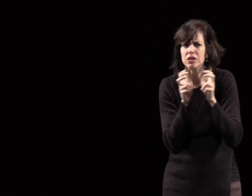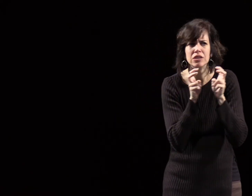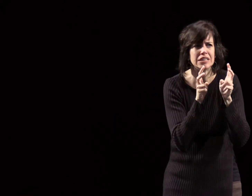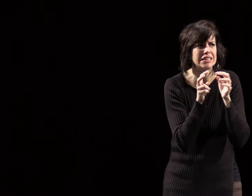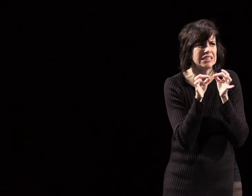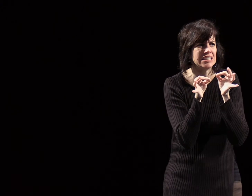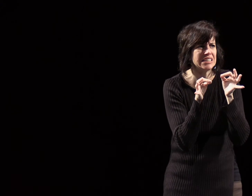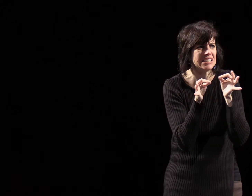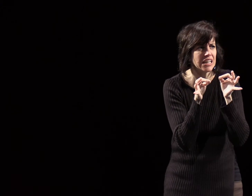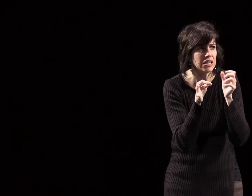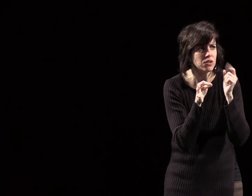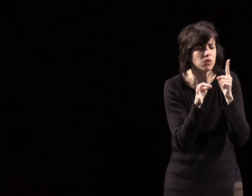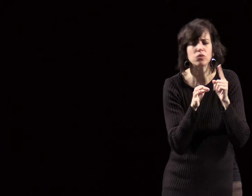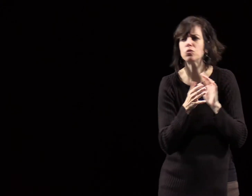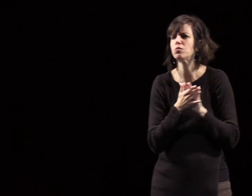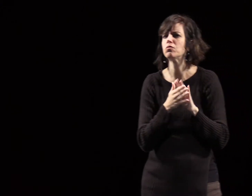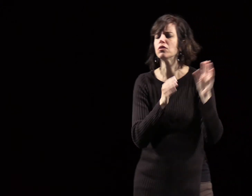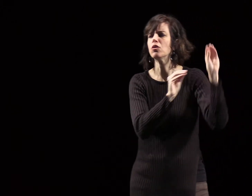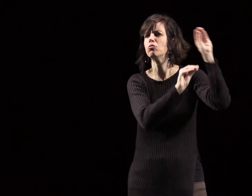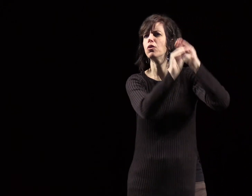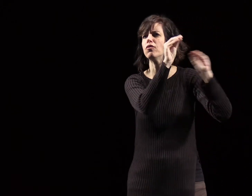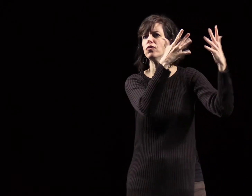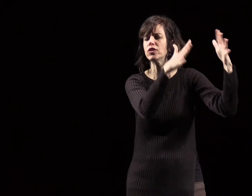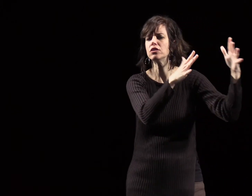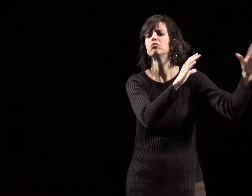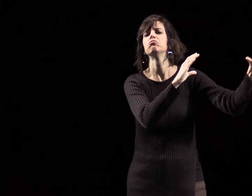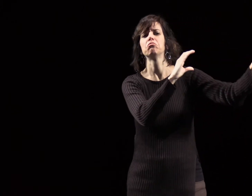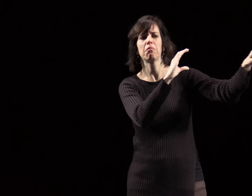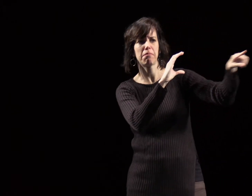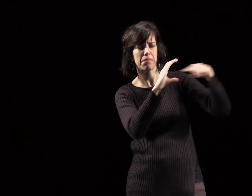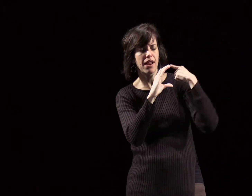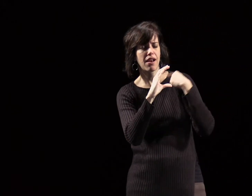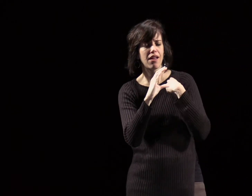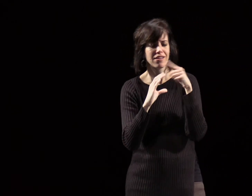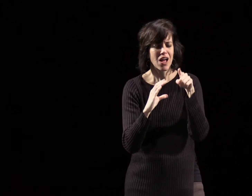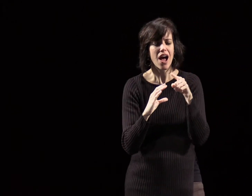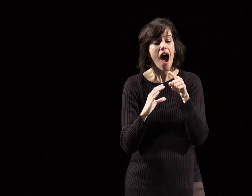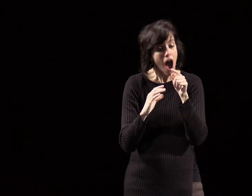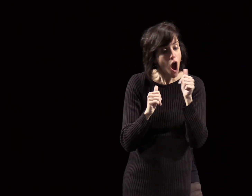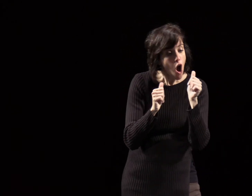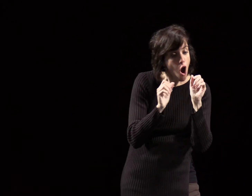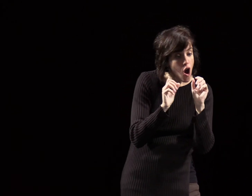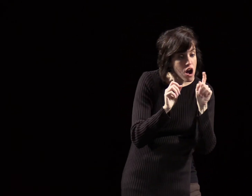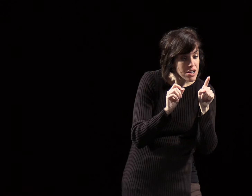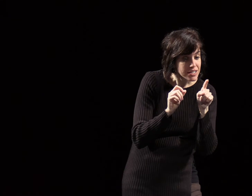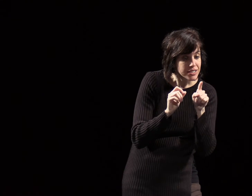So I was trying to explain what I needed, and then afterwards that person had emailed me